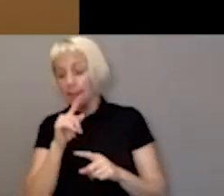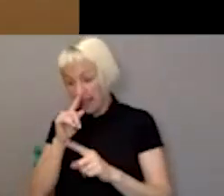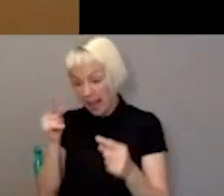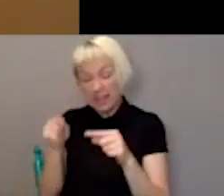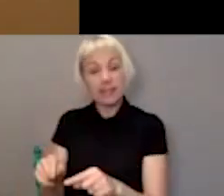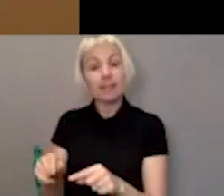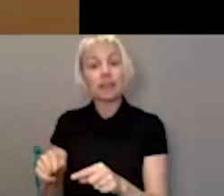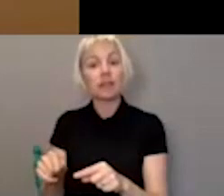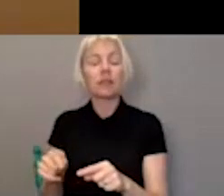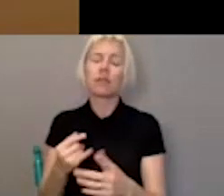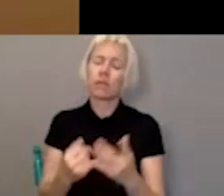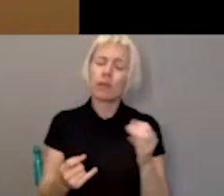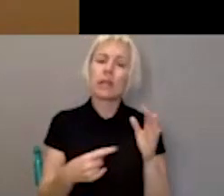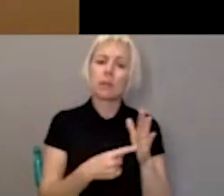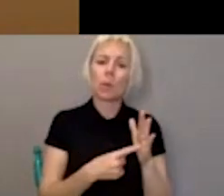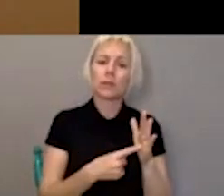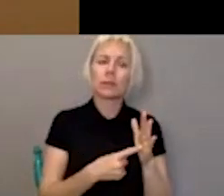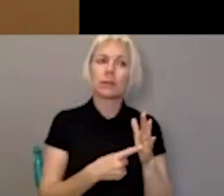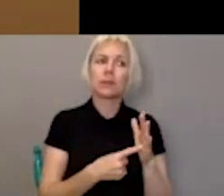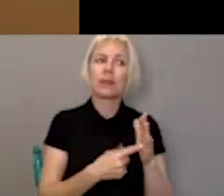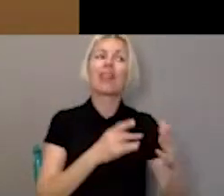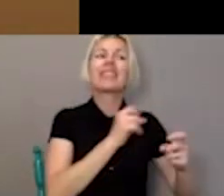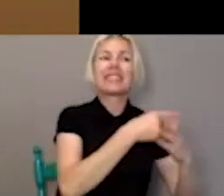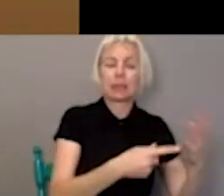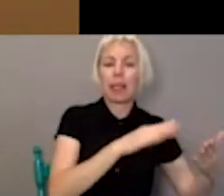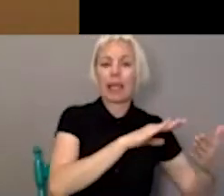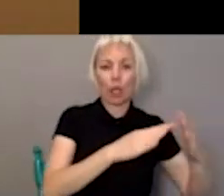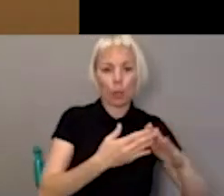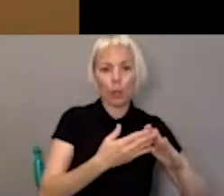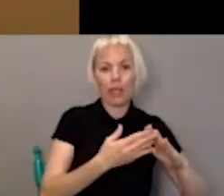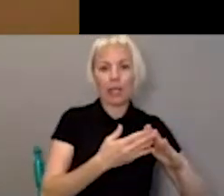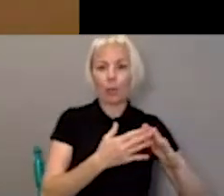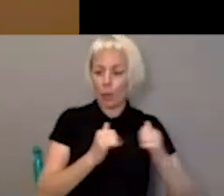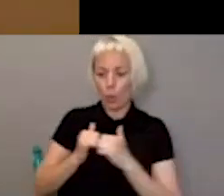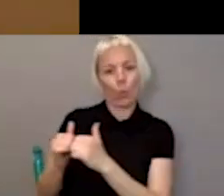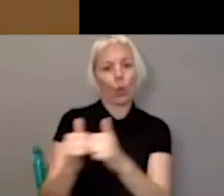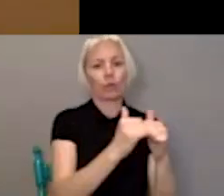as a community that we do that together. So you seek our that support that you need around